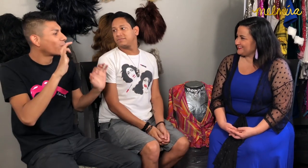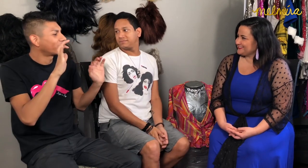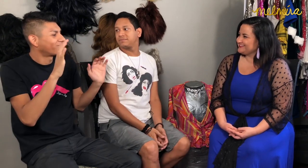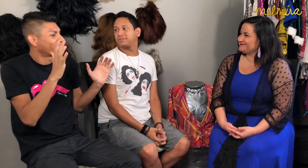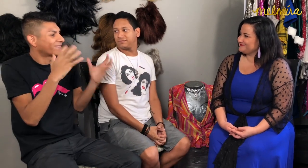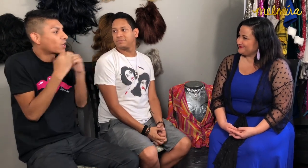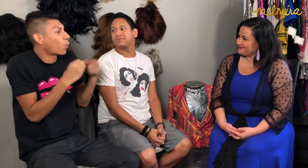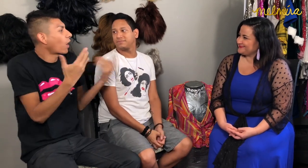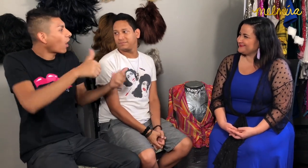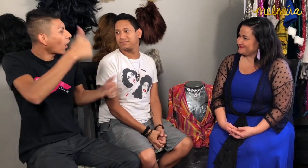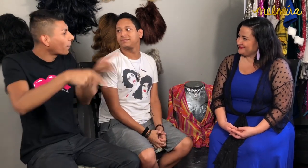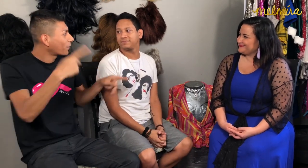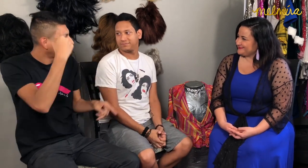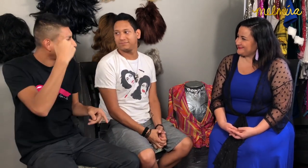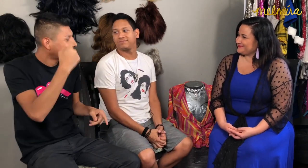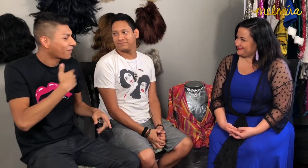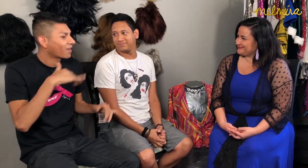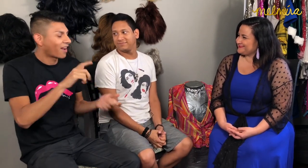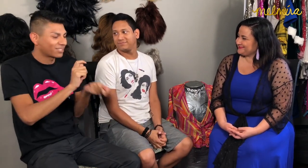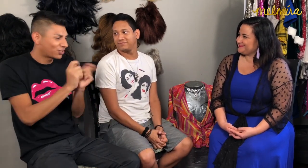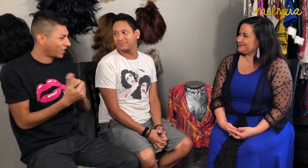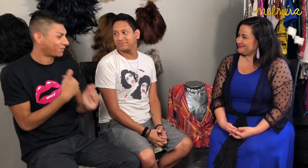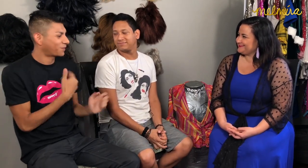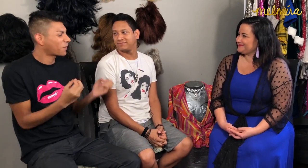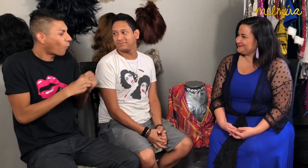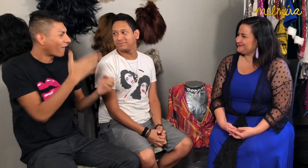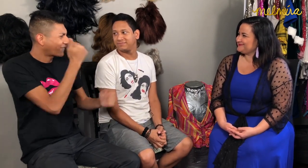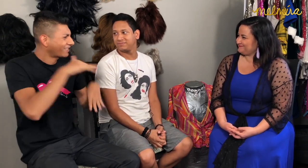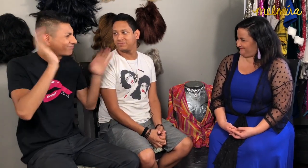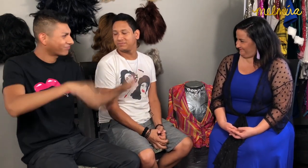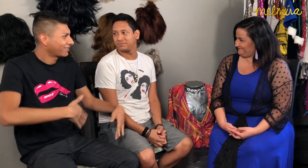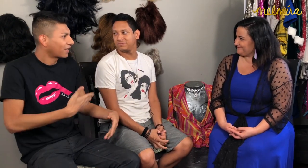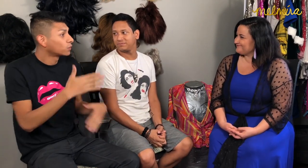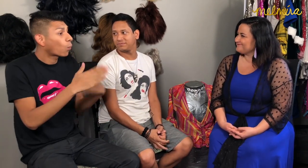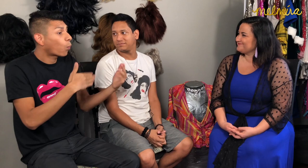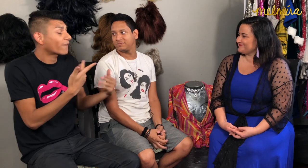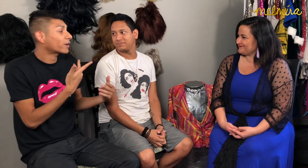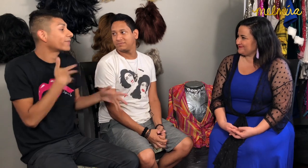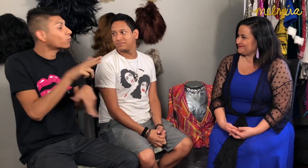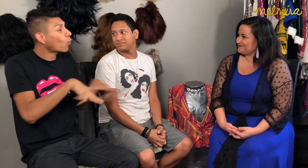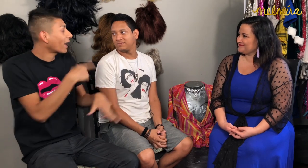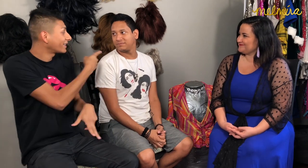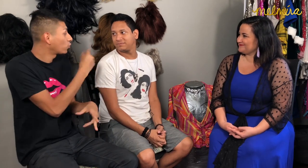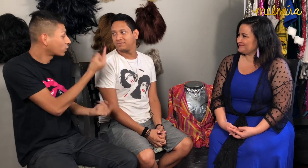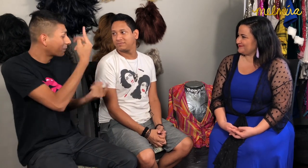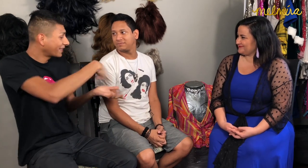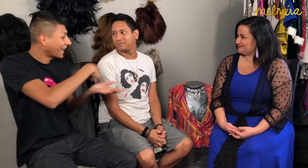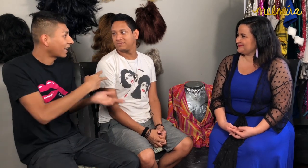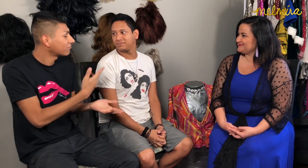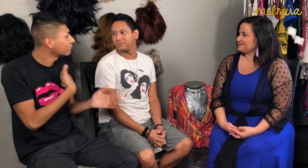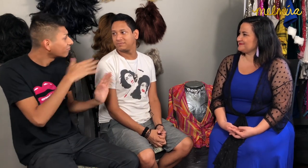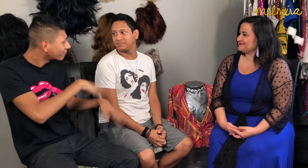care about what other people think. It changed me to be more fun, and have more fun. Whenever we're walking and he would be like dancing, I